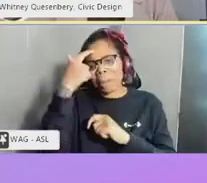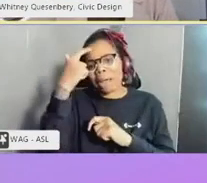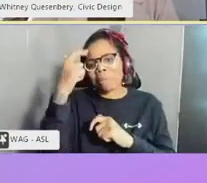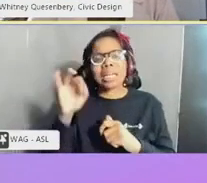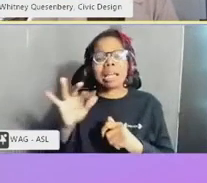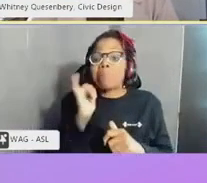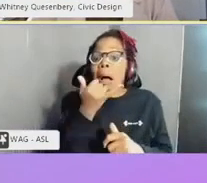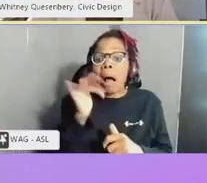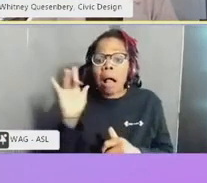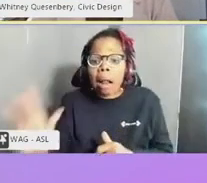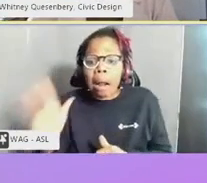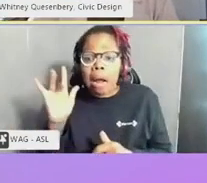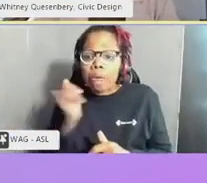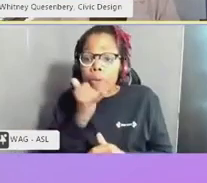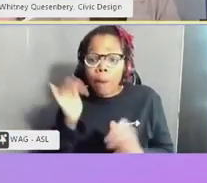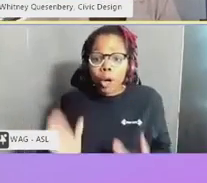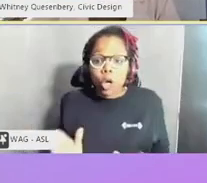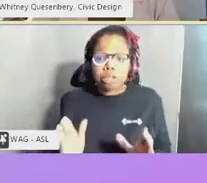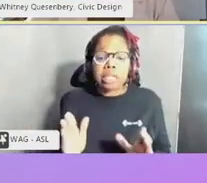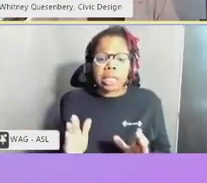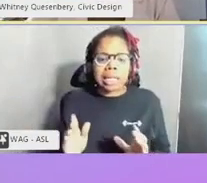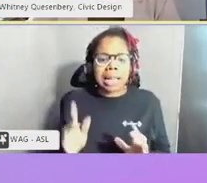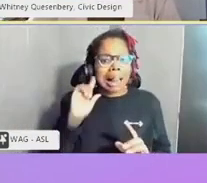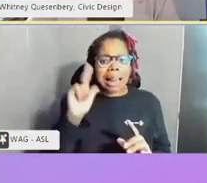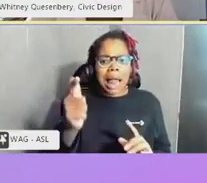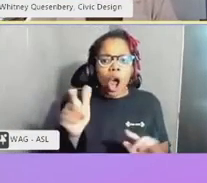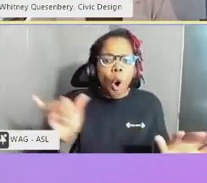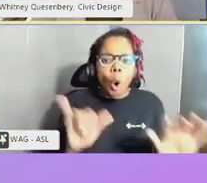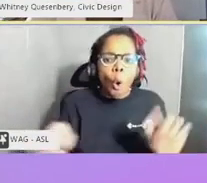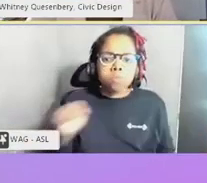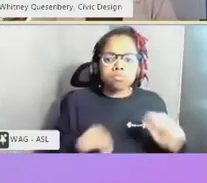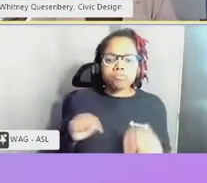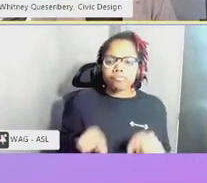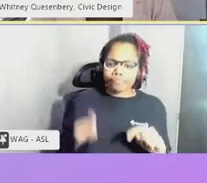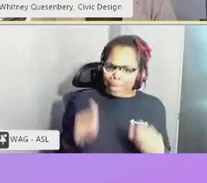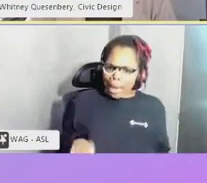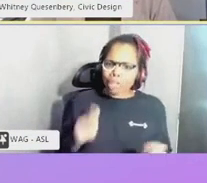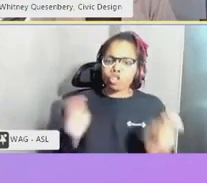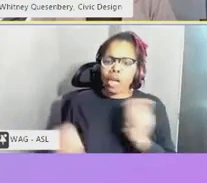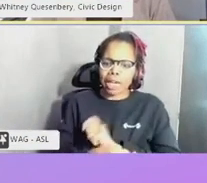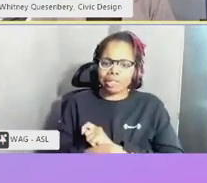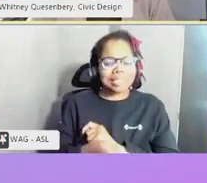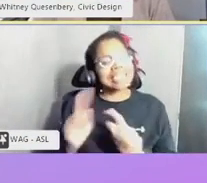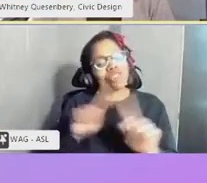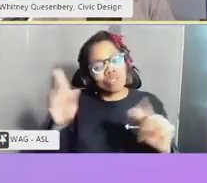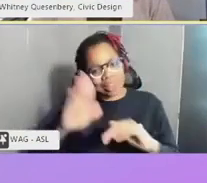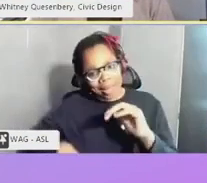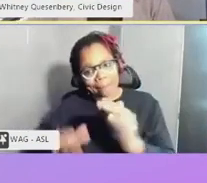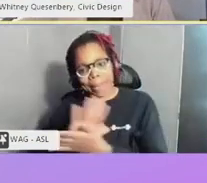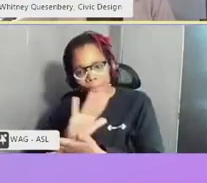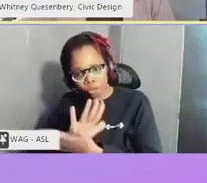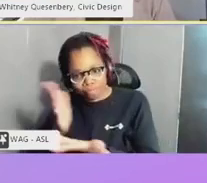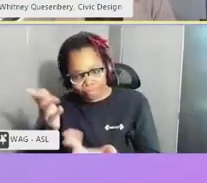people. It can help you vote fully, and it lets you change your mind easily. If marked you